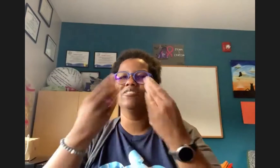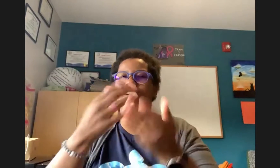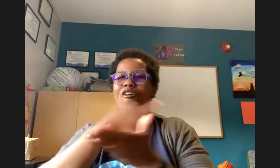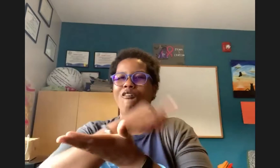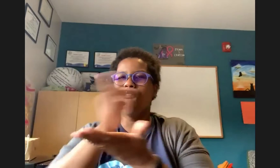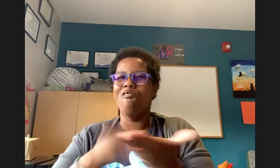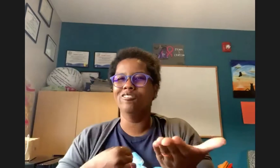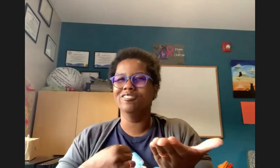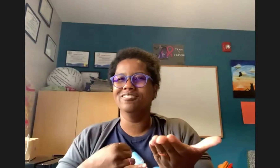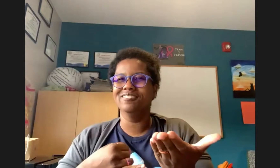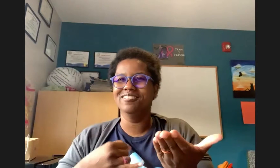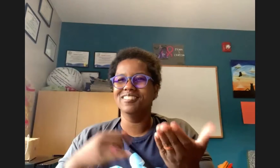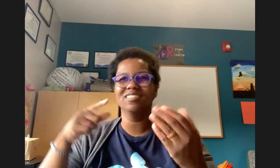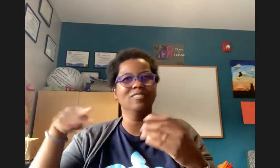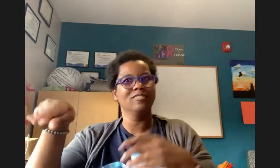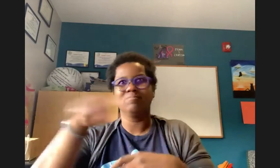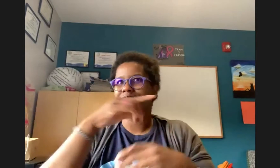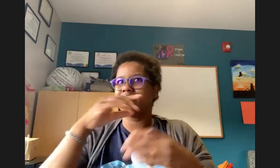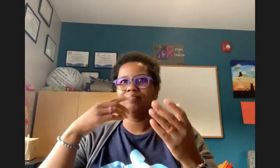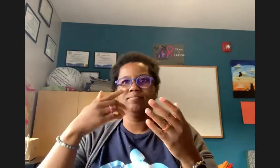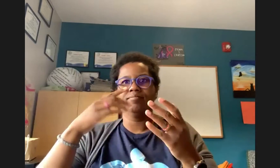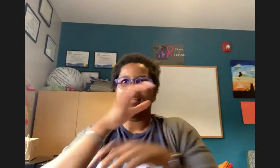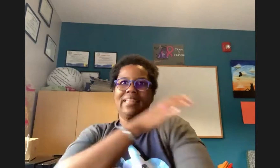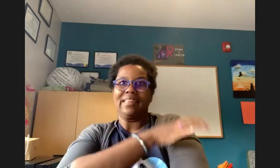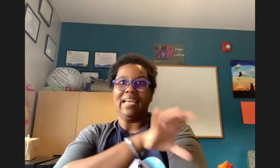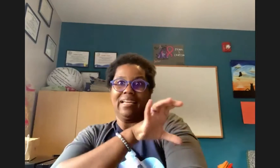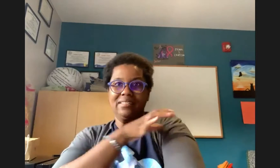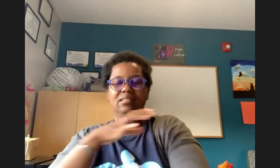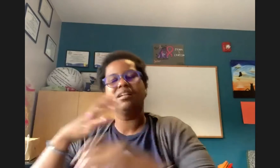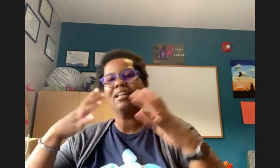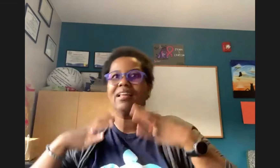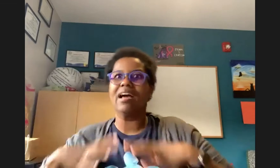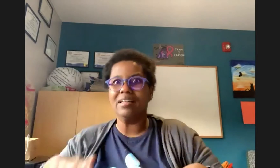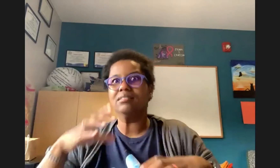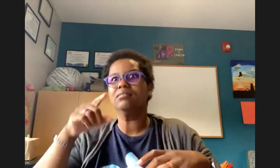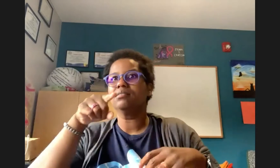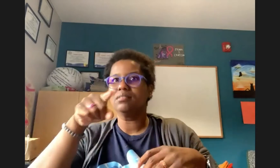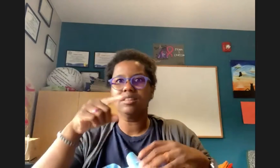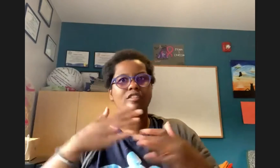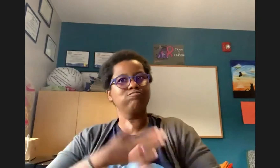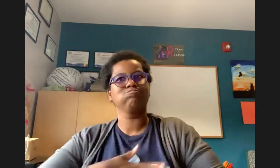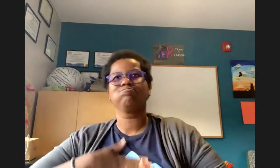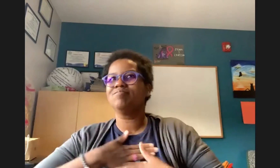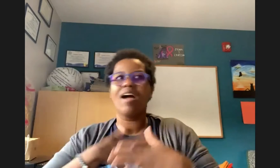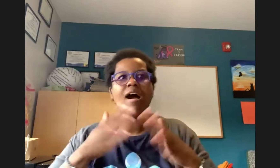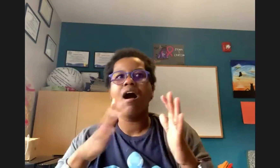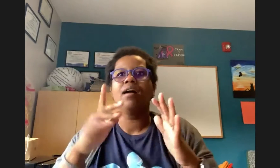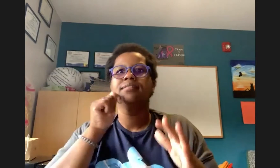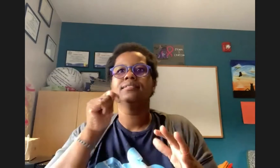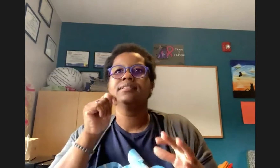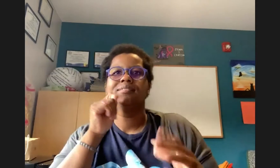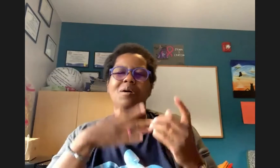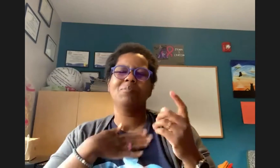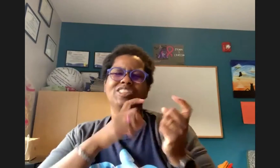Of course, I had to add arts at that time, so as I was working with clients or individuals